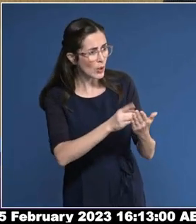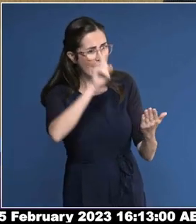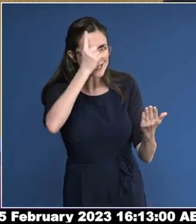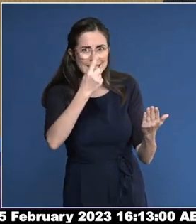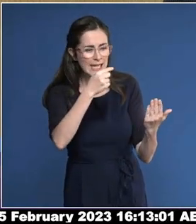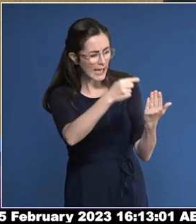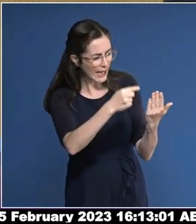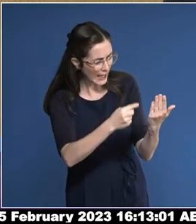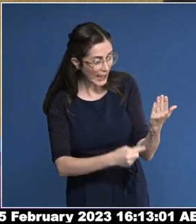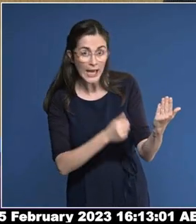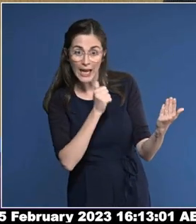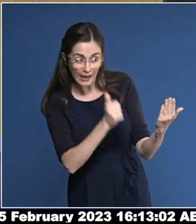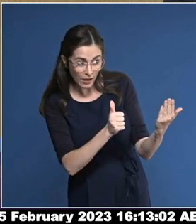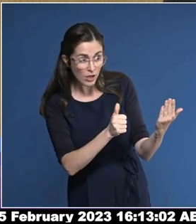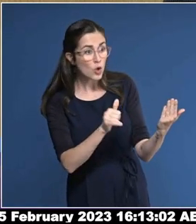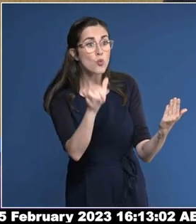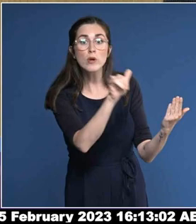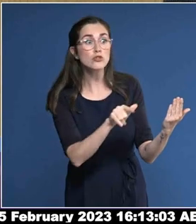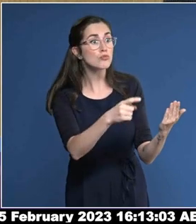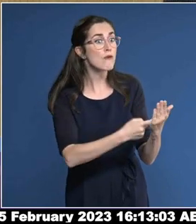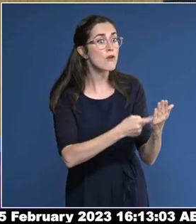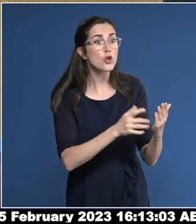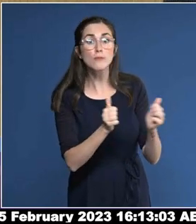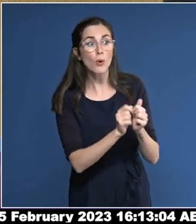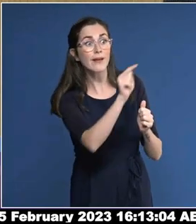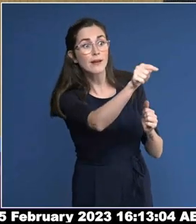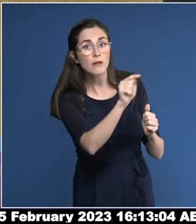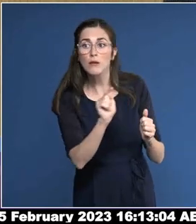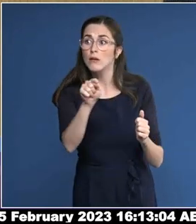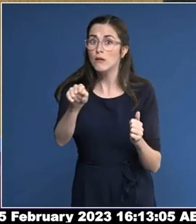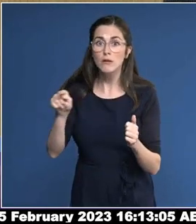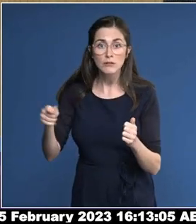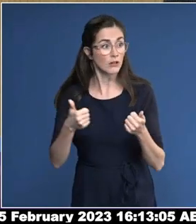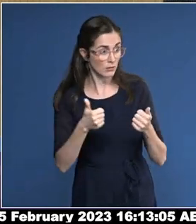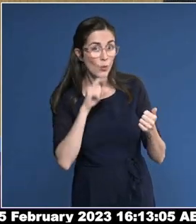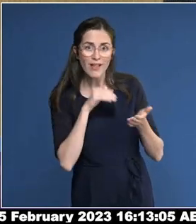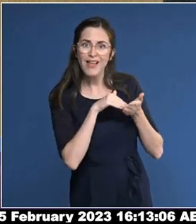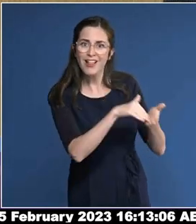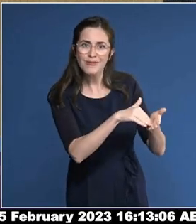ultimately are there to support a participant to, as much as possible, self-direct their service.